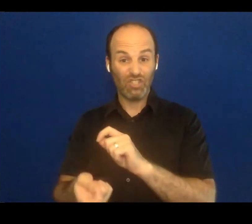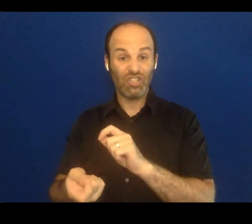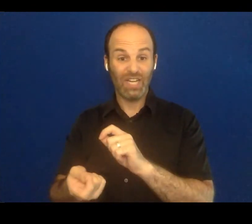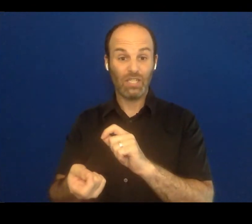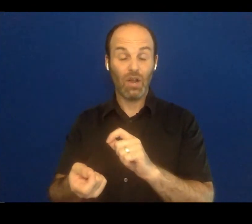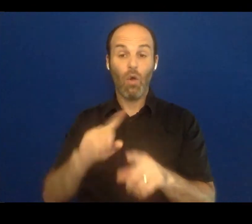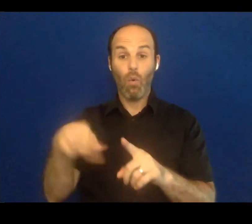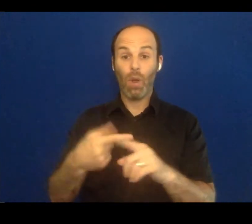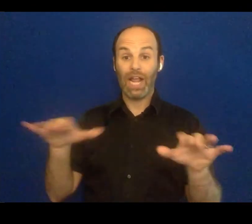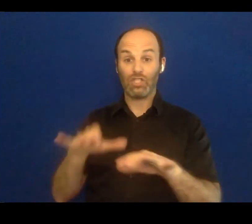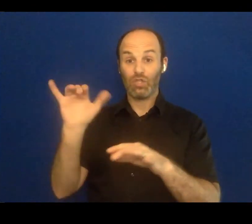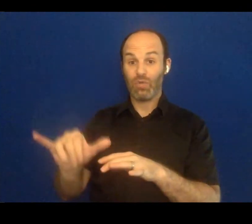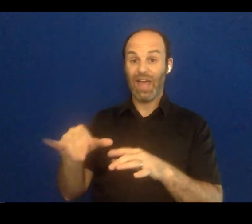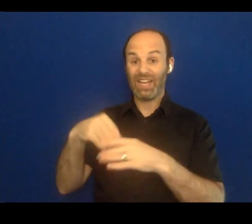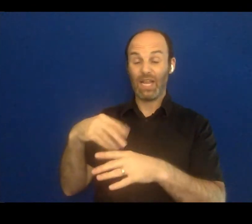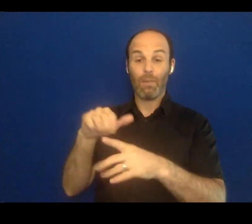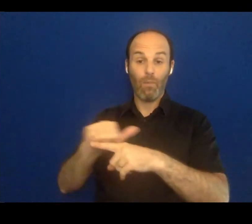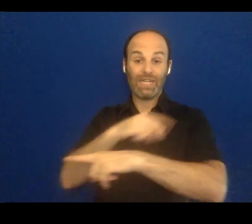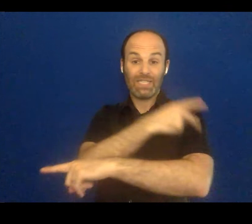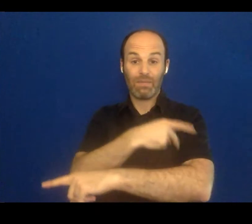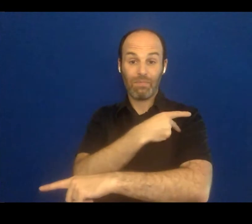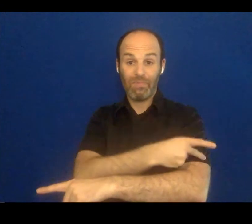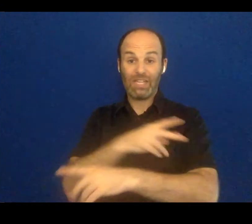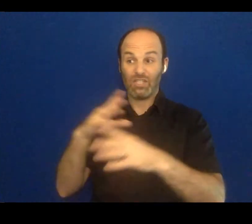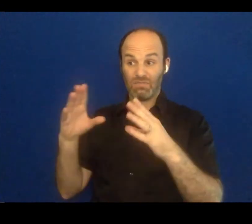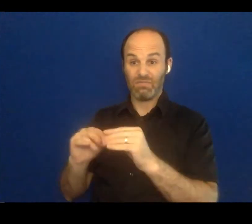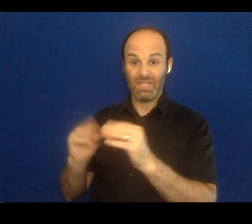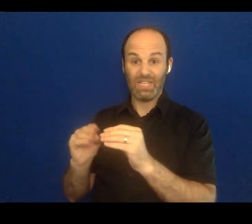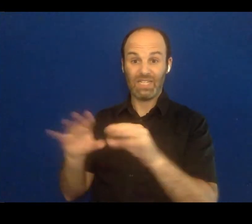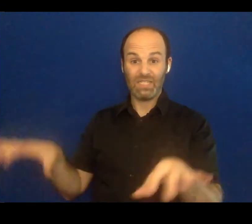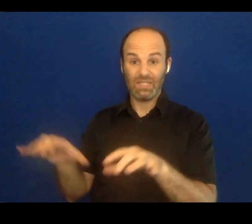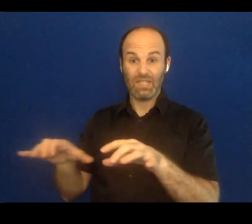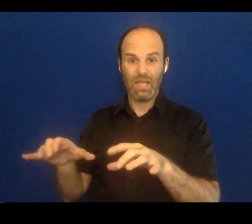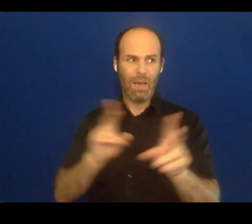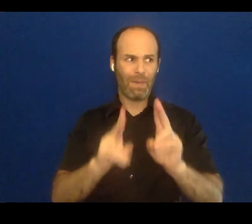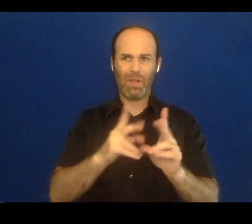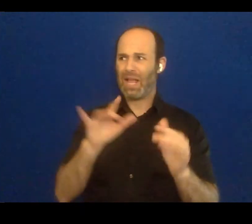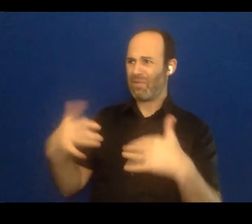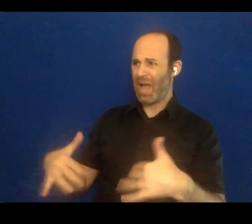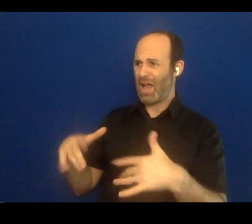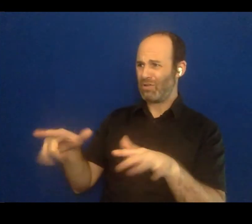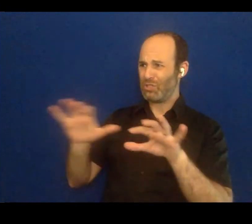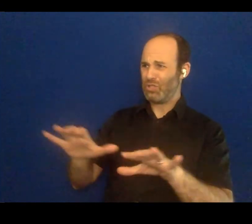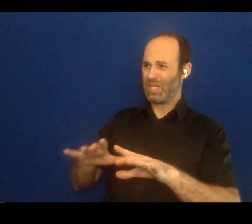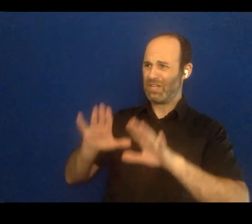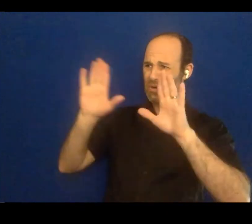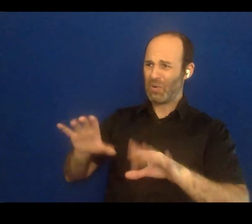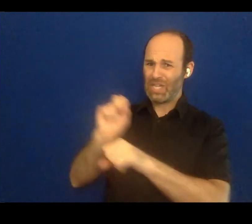GET TOLD WHEN I DO THEM IN THE PRACTICE PATIENT SETTINGS, WOW,